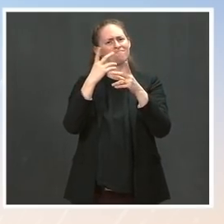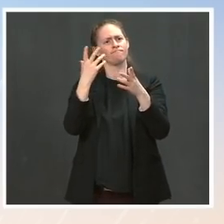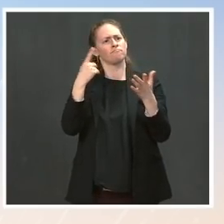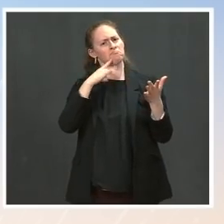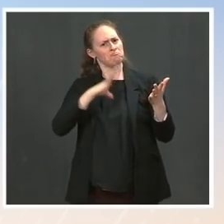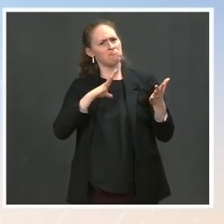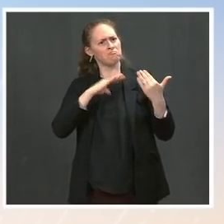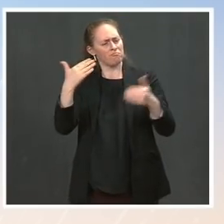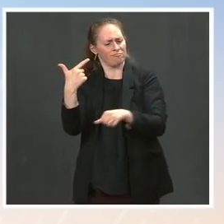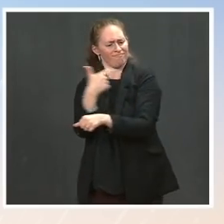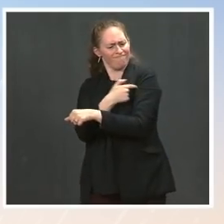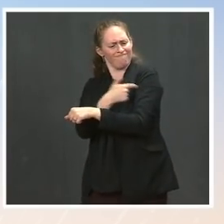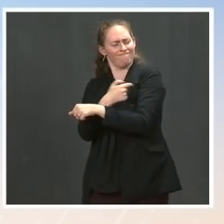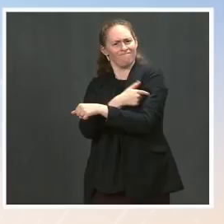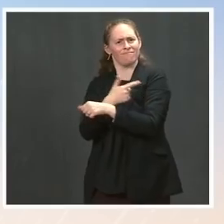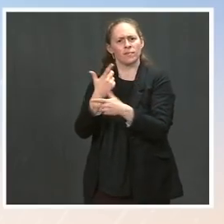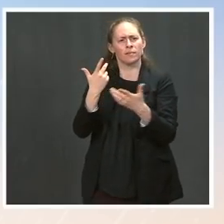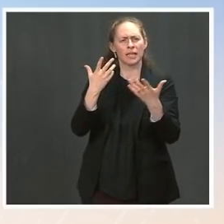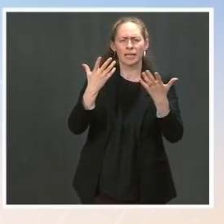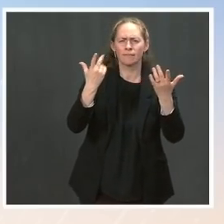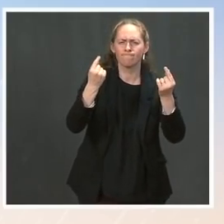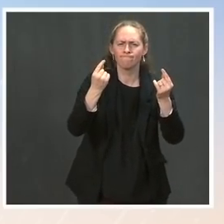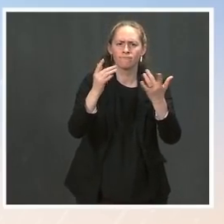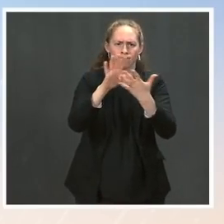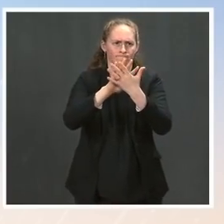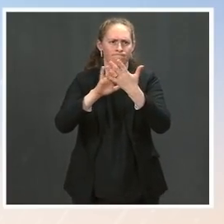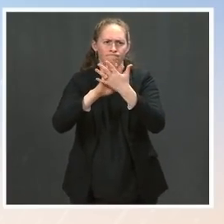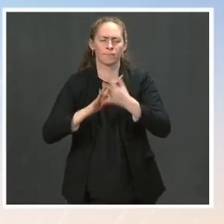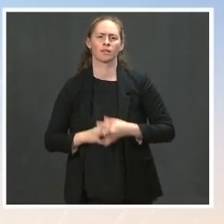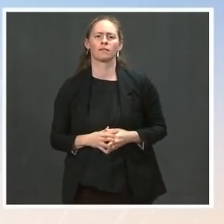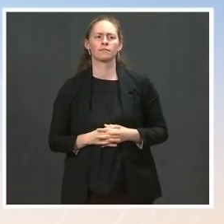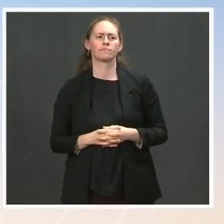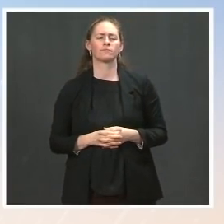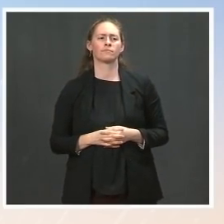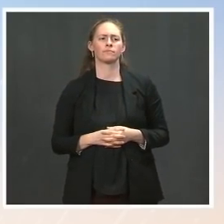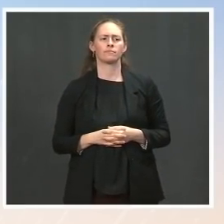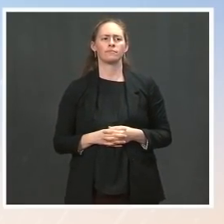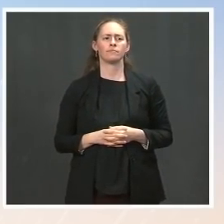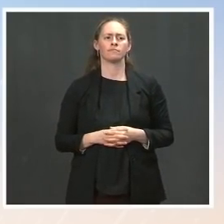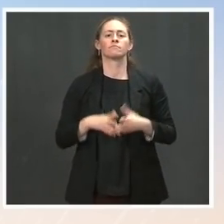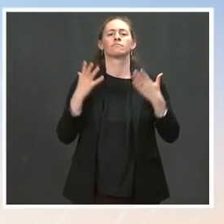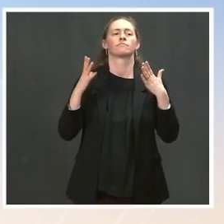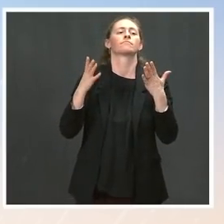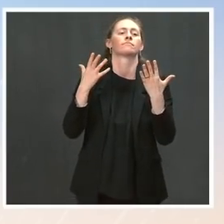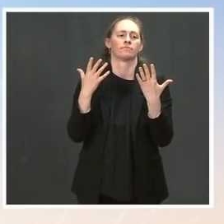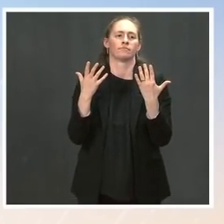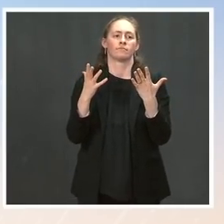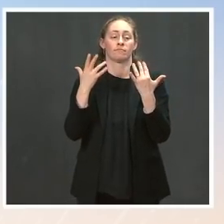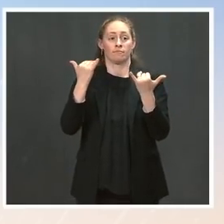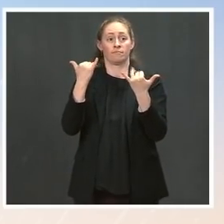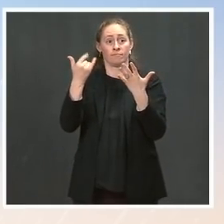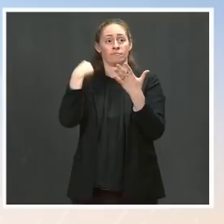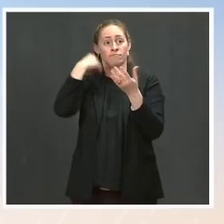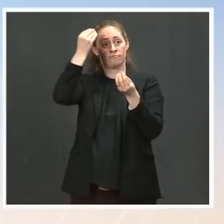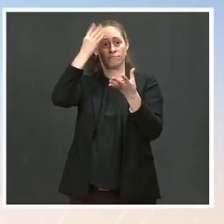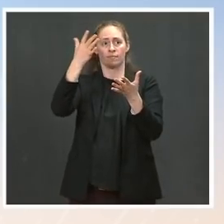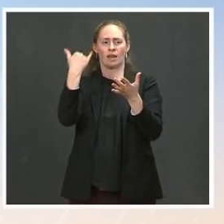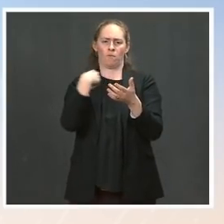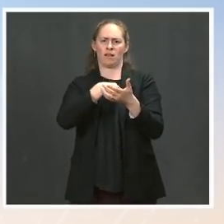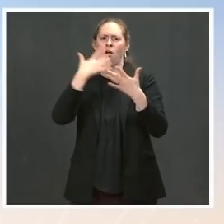that we've taken in the recent weeks, including launching the Community Corps, which is our program to provide fact-based messages